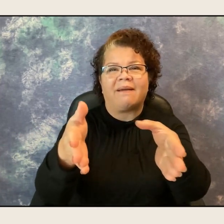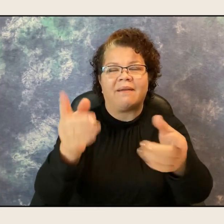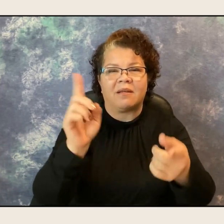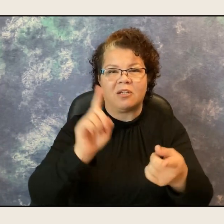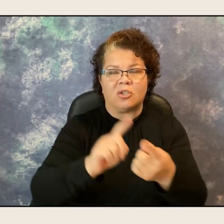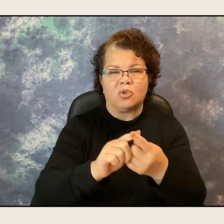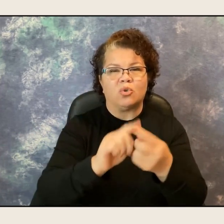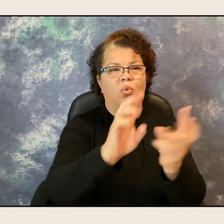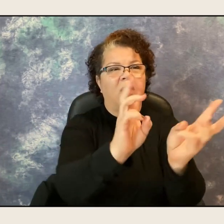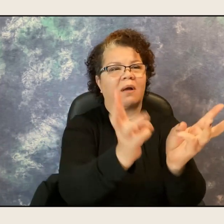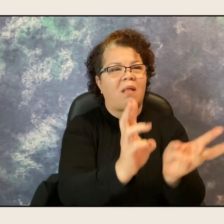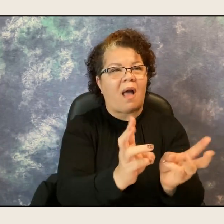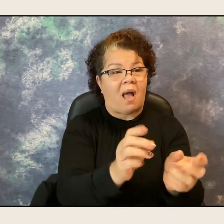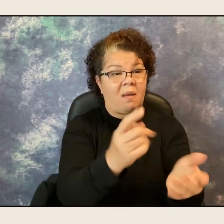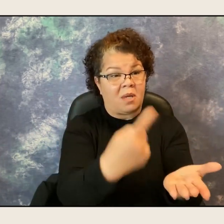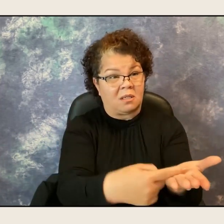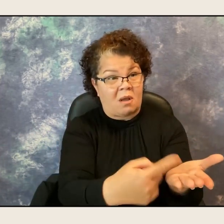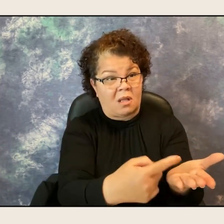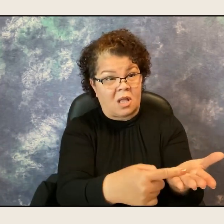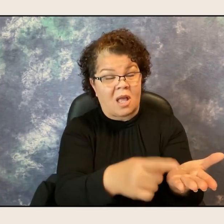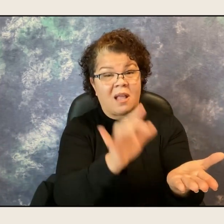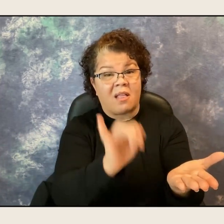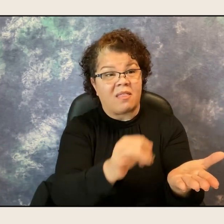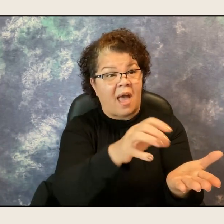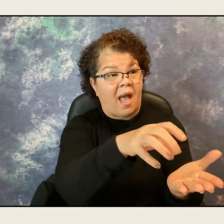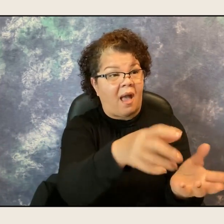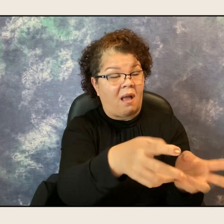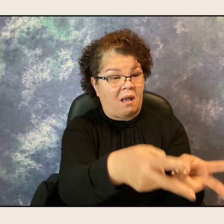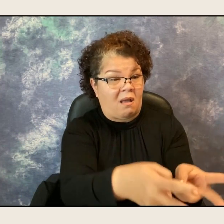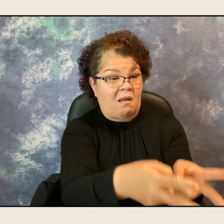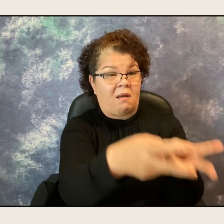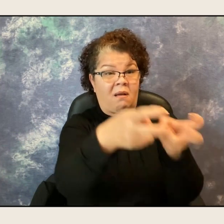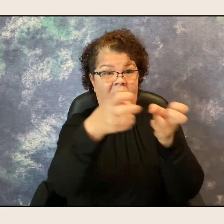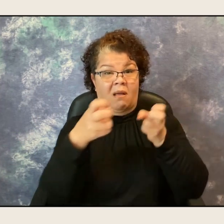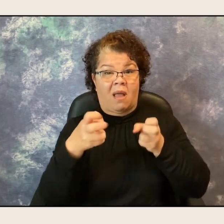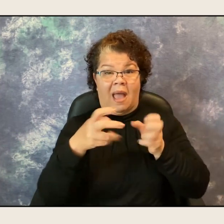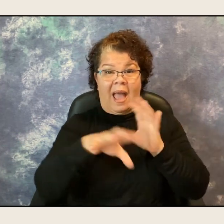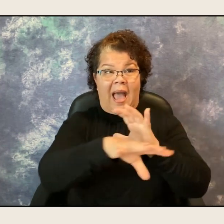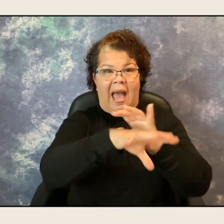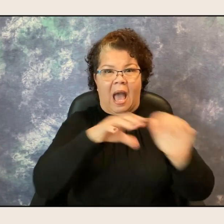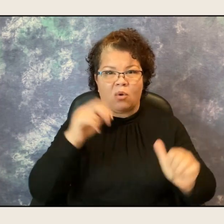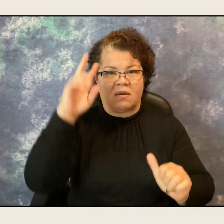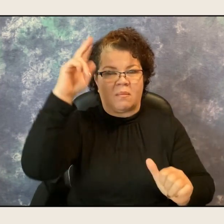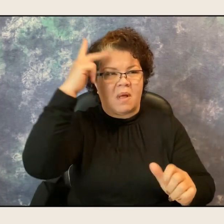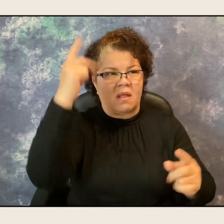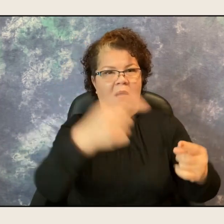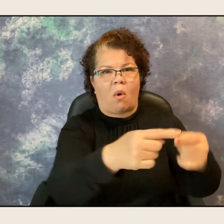that lifts climate out of perceived polarization, stigma, despair, et cetera,